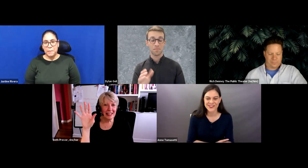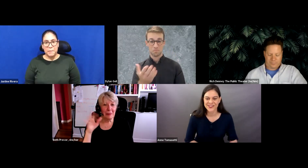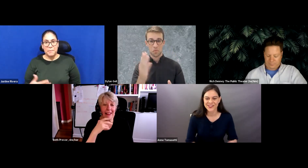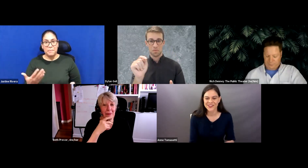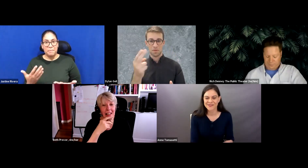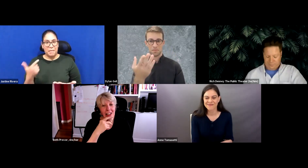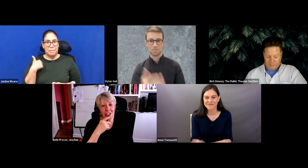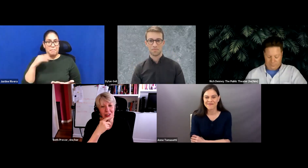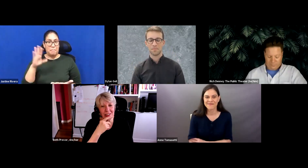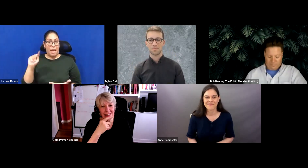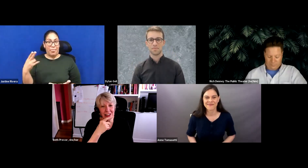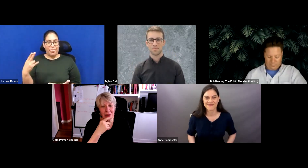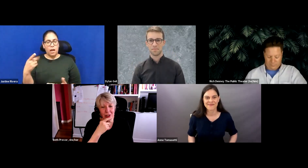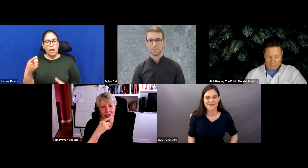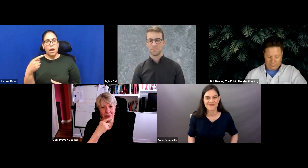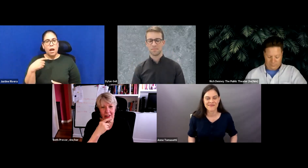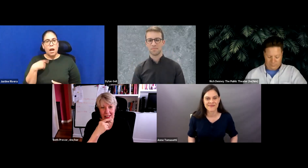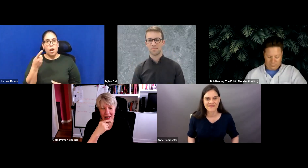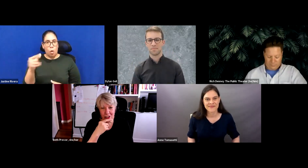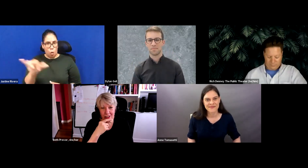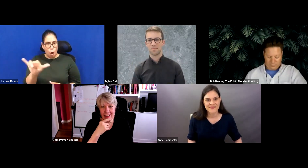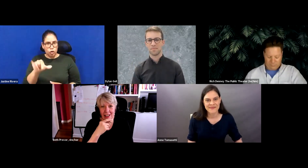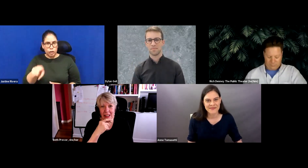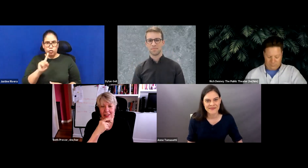This is Beth. I mean, she was also very intentional. I mean,